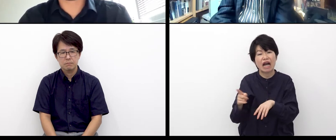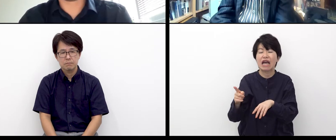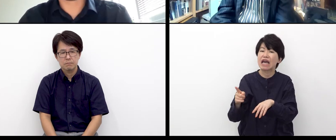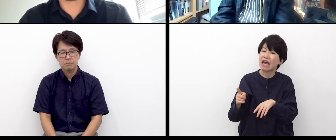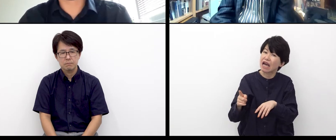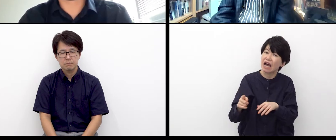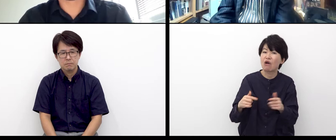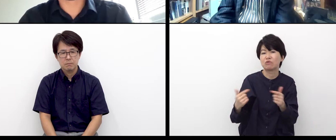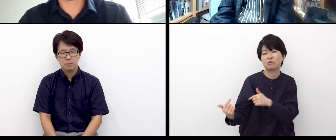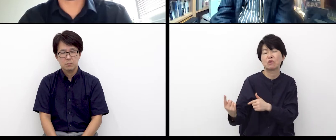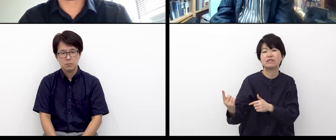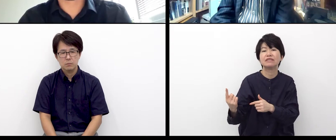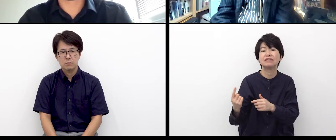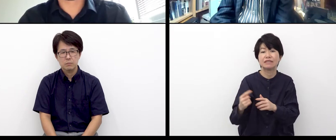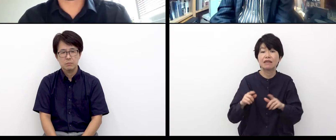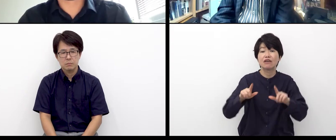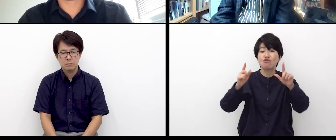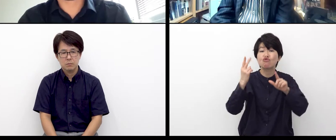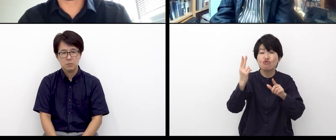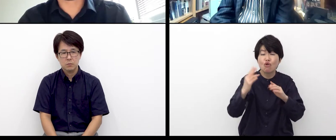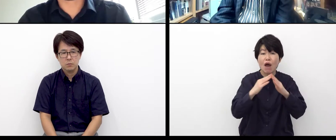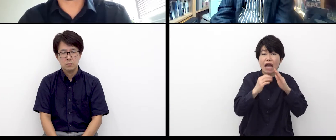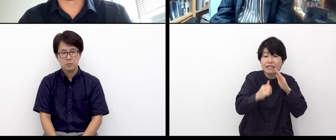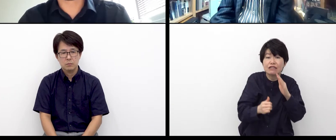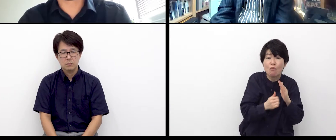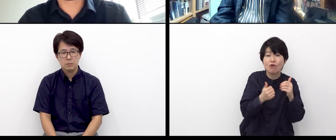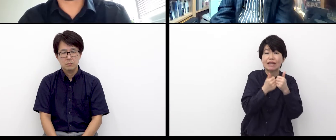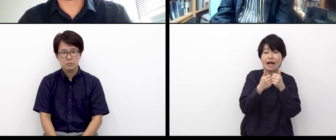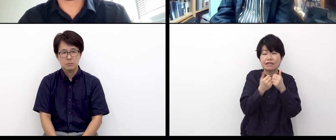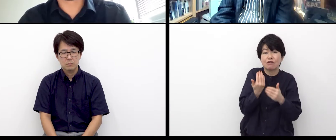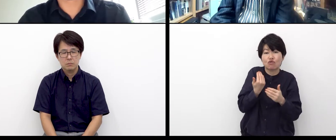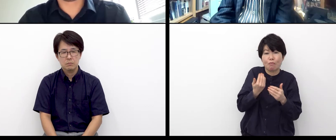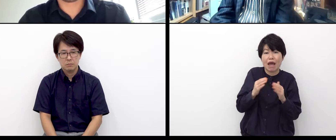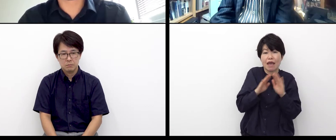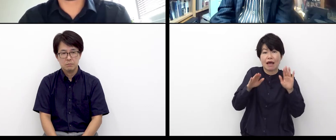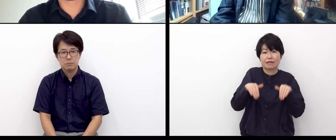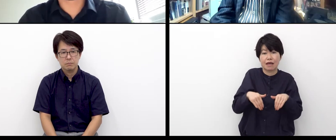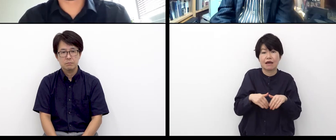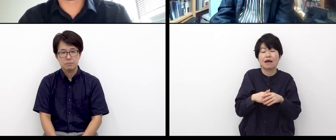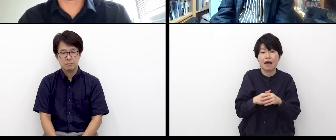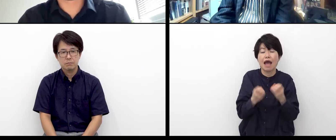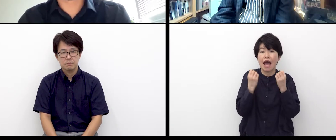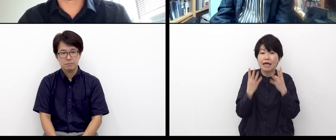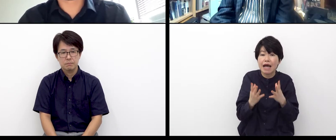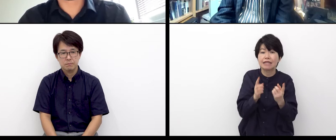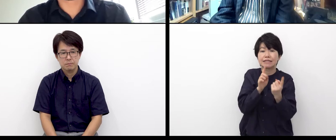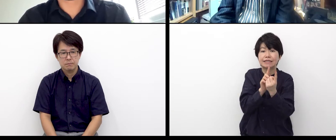held a conference on “hikikomori” the other day, and I made a proposal on new policies.